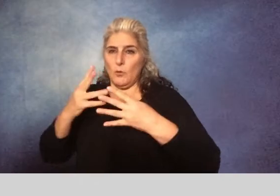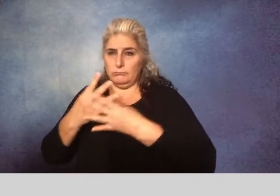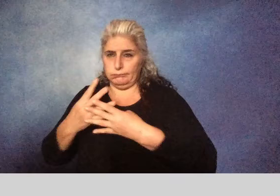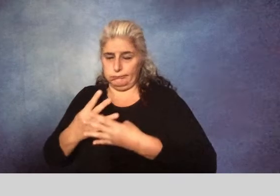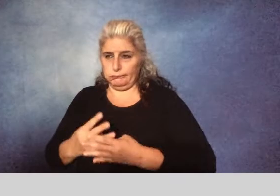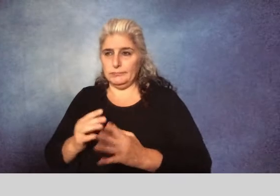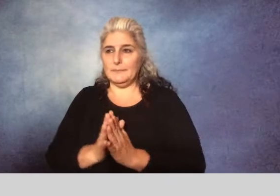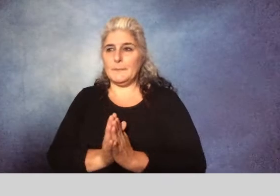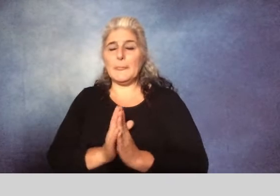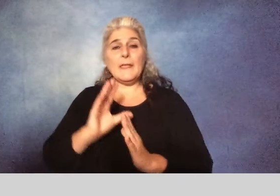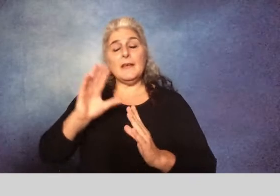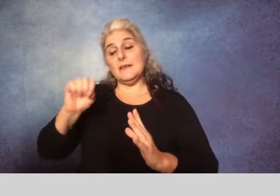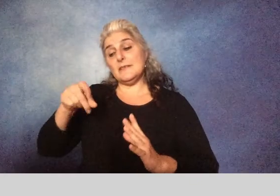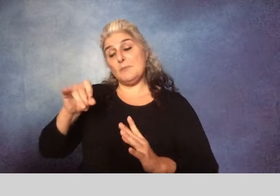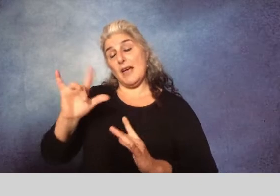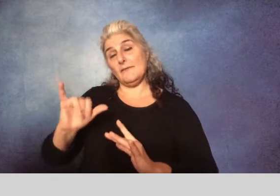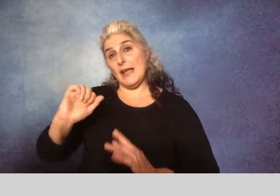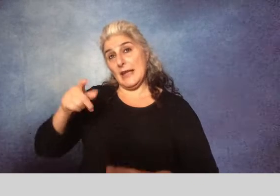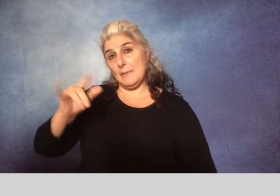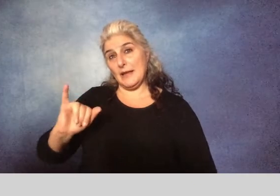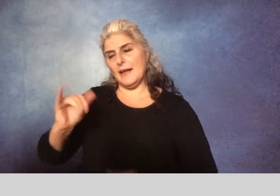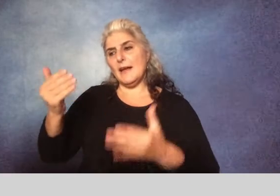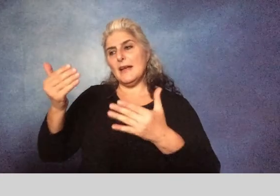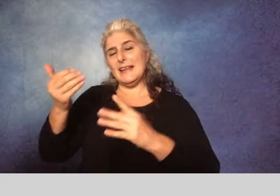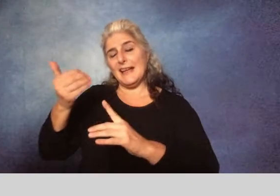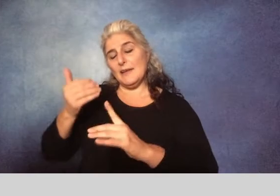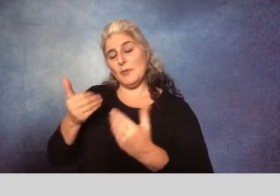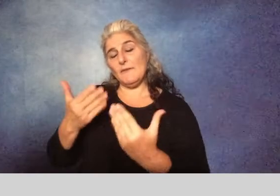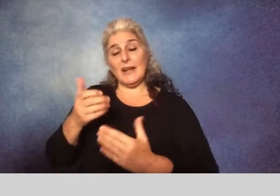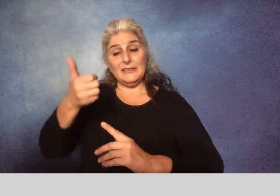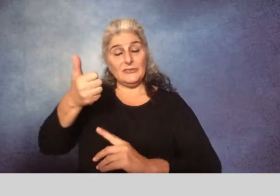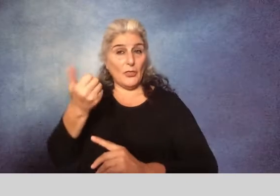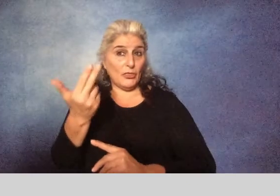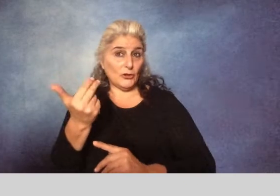Spotify API provides 13 features for each track and I'll cover a few of them here.